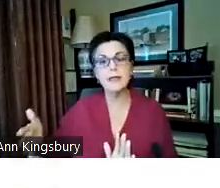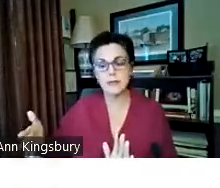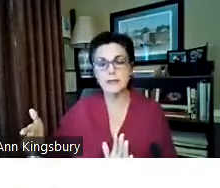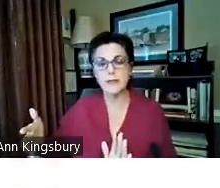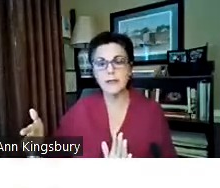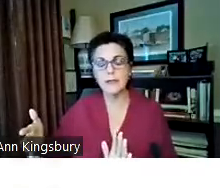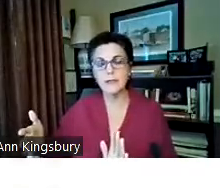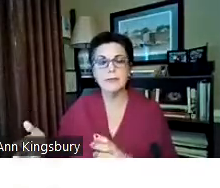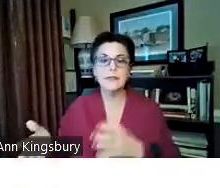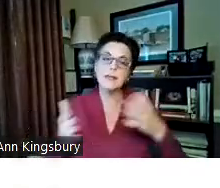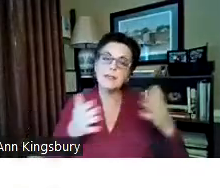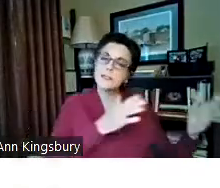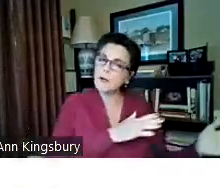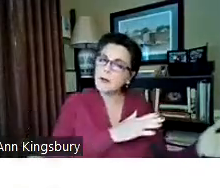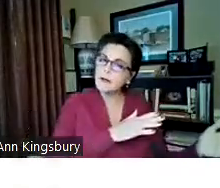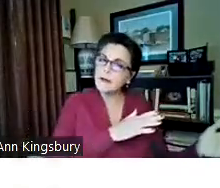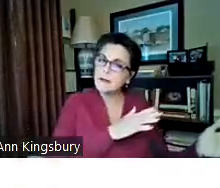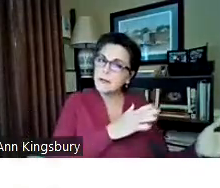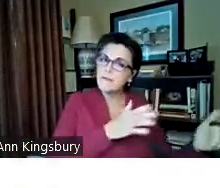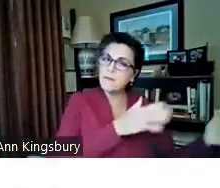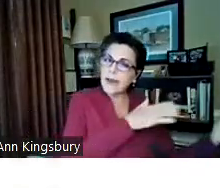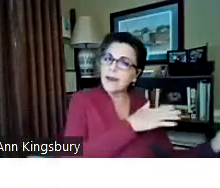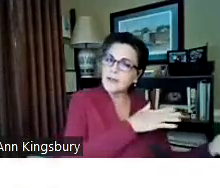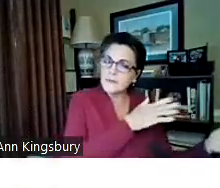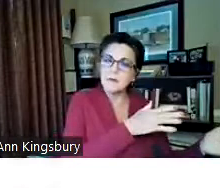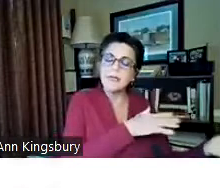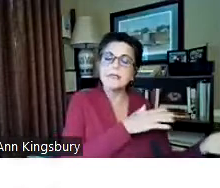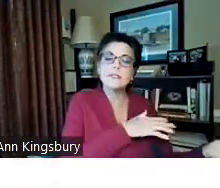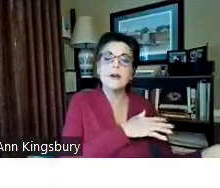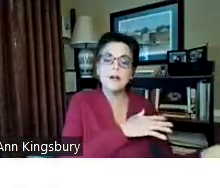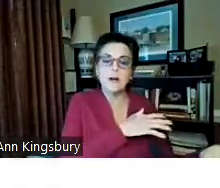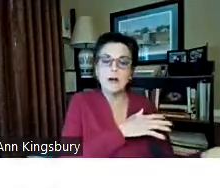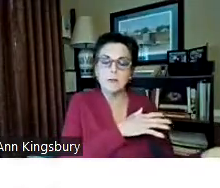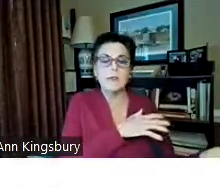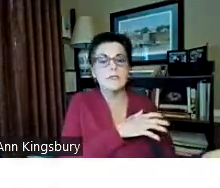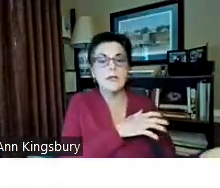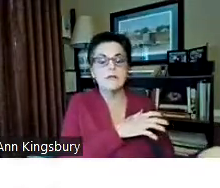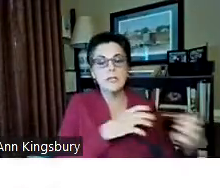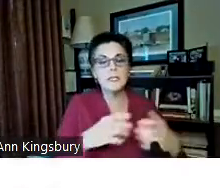life ending, then let's start kind of back ourselves up. Let's start with this conversation